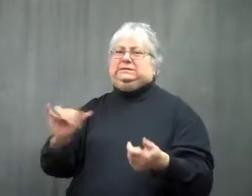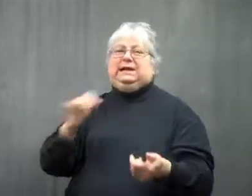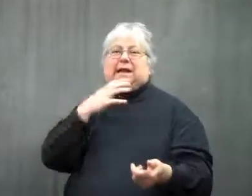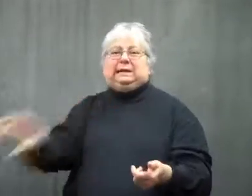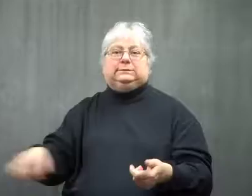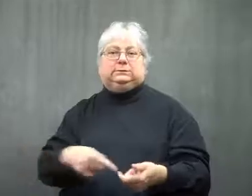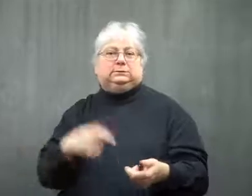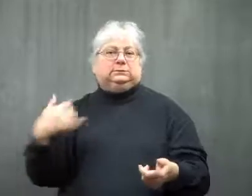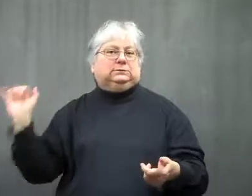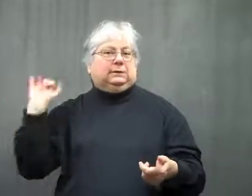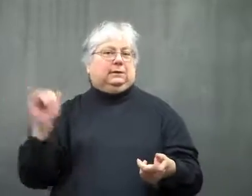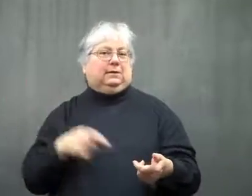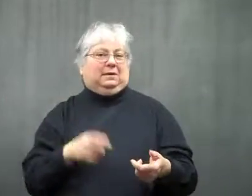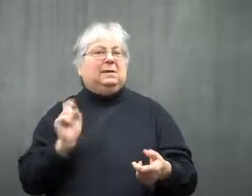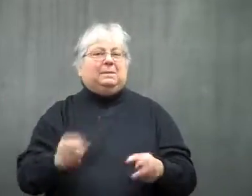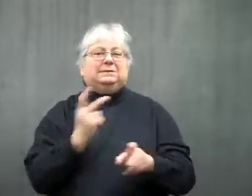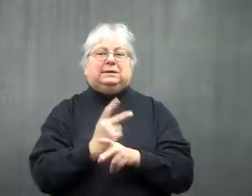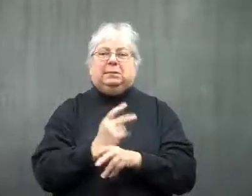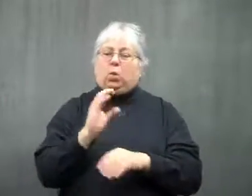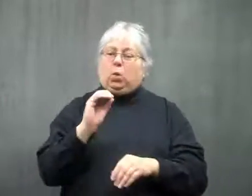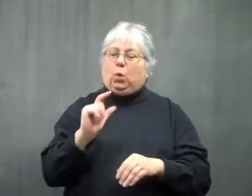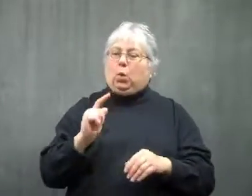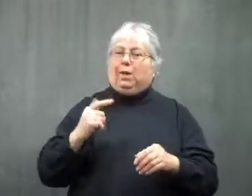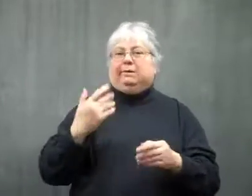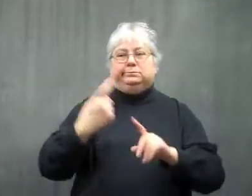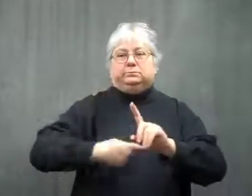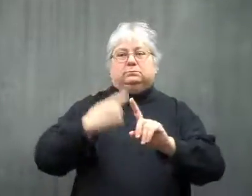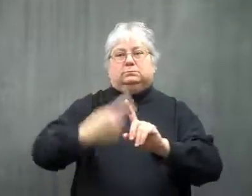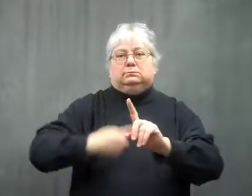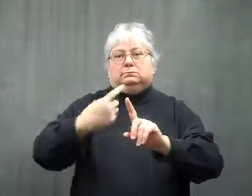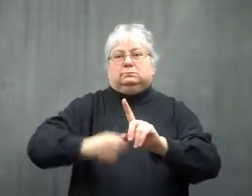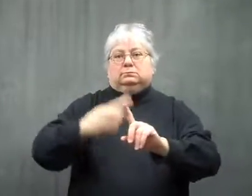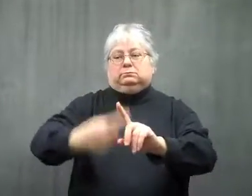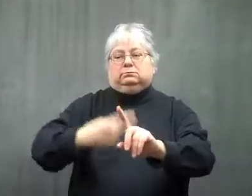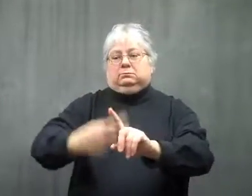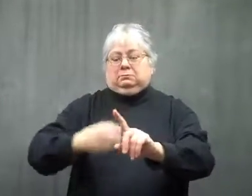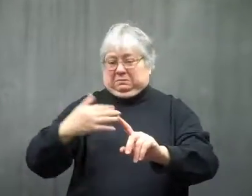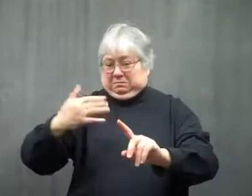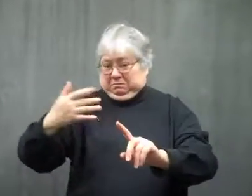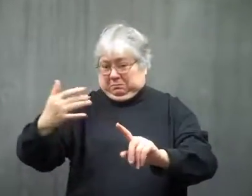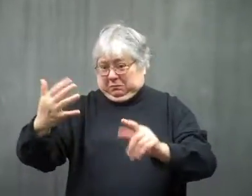They are still hot and have to be kept cool for months until